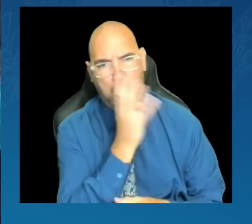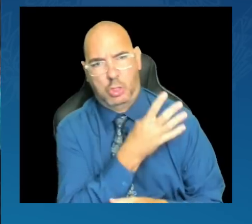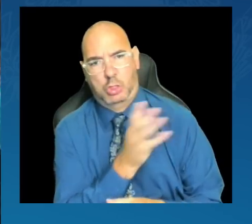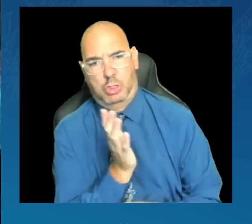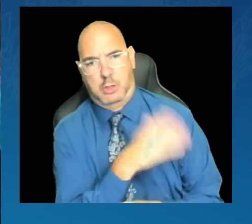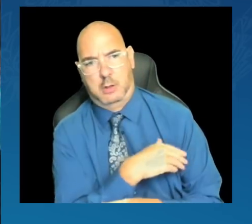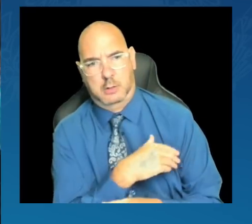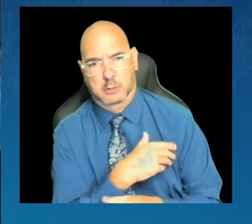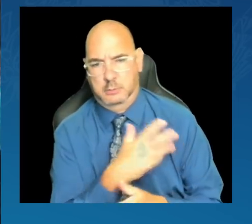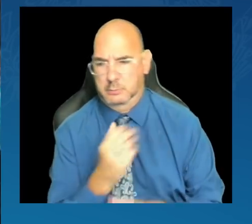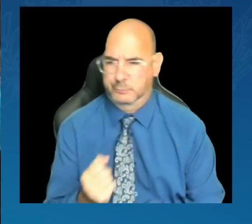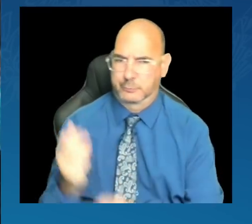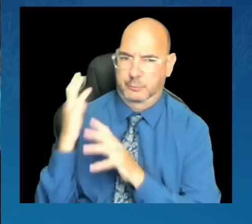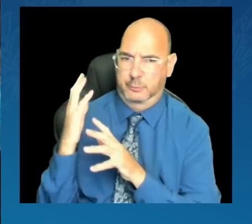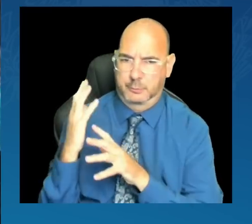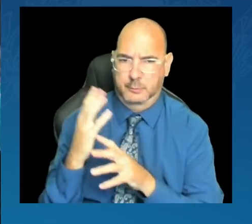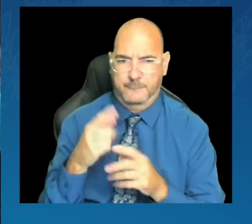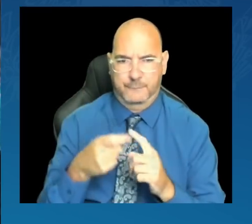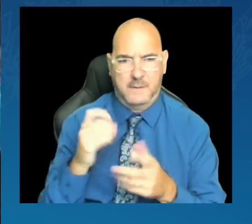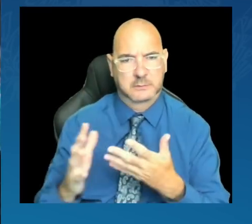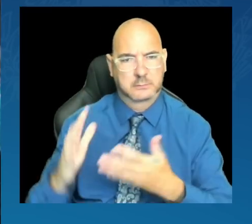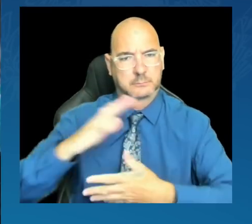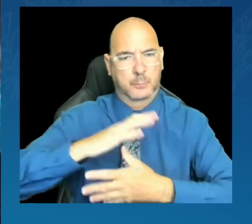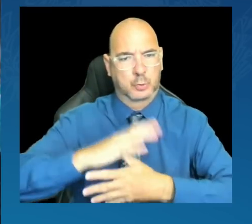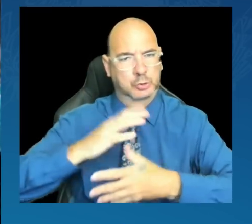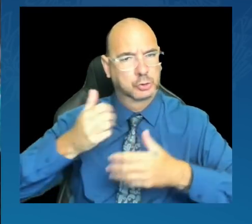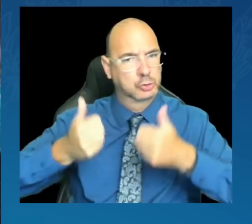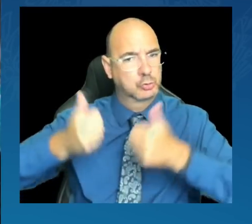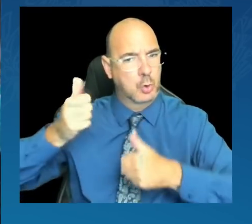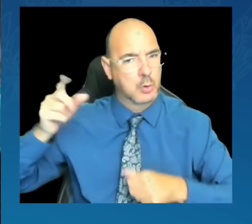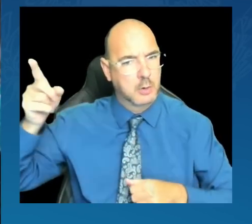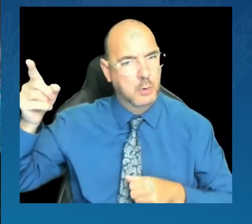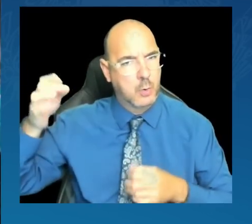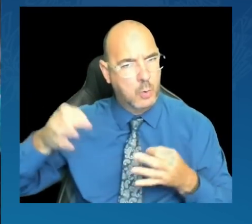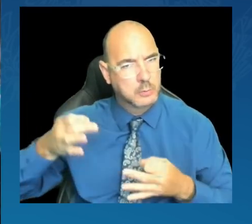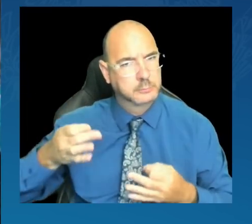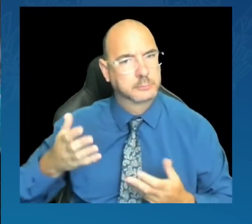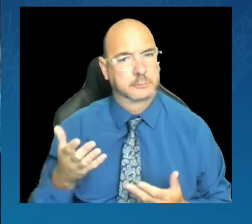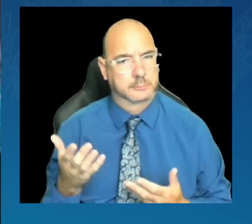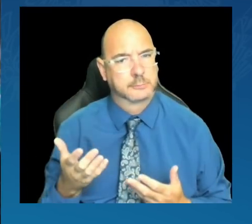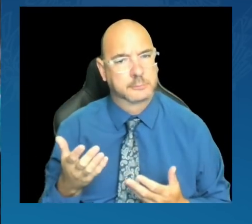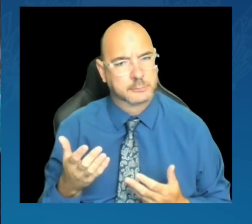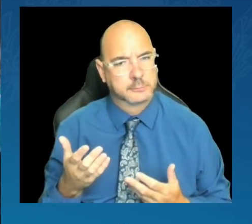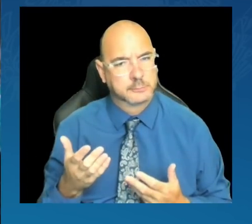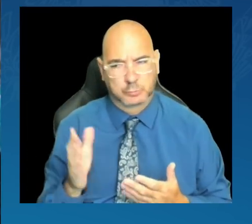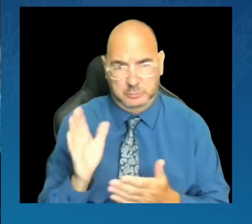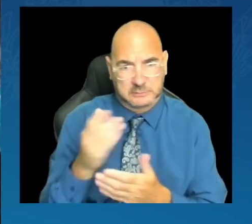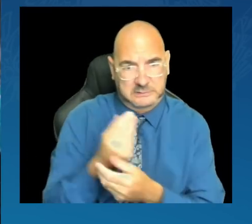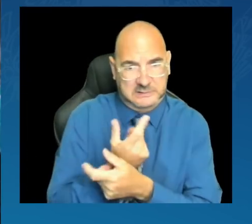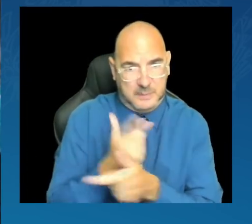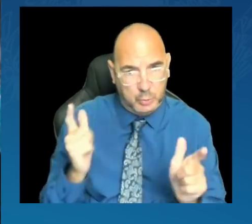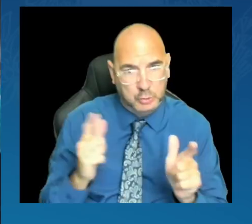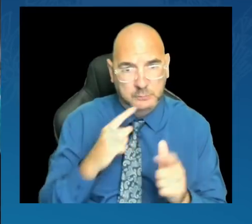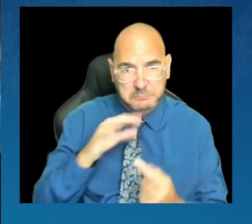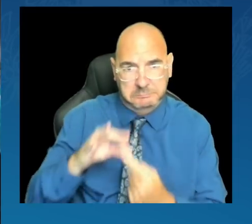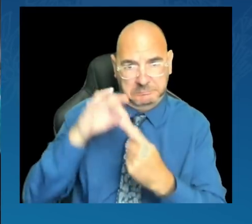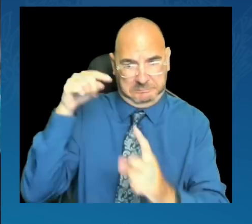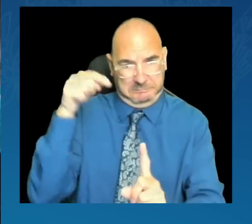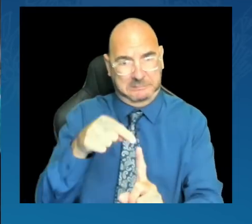We are the country of freedom and liberty, except when it comes to women making decisions for themselves. Thank you.